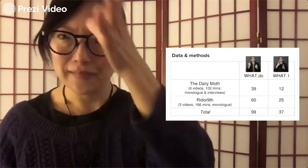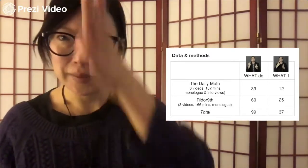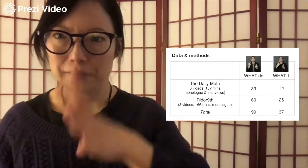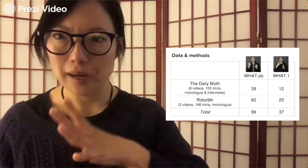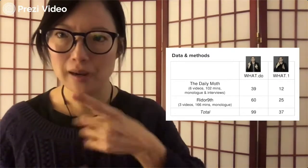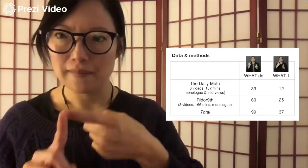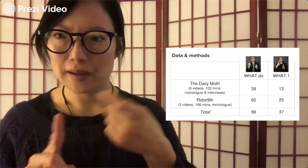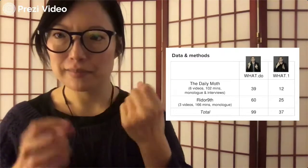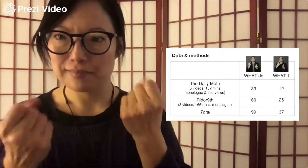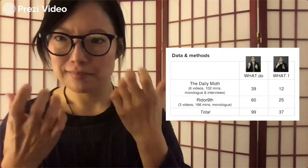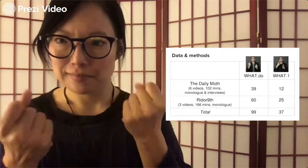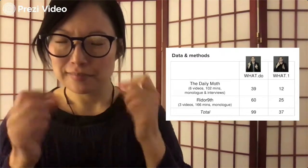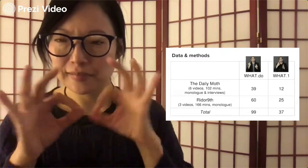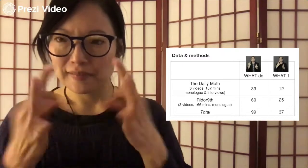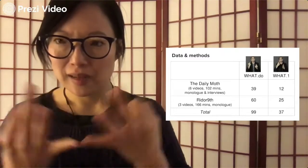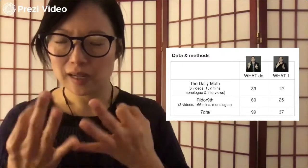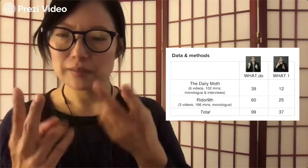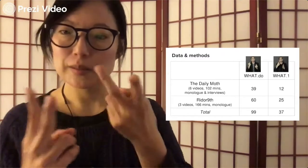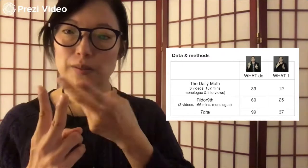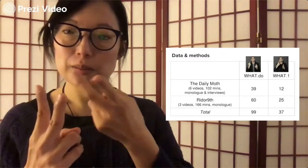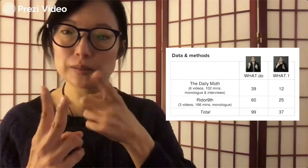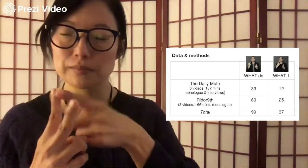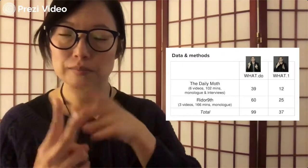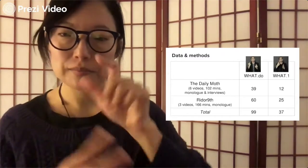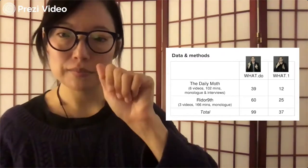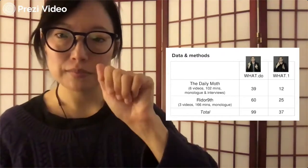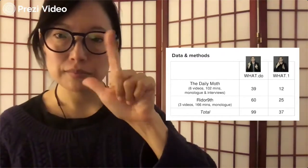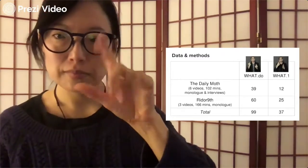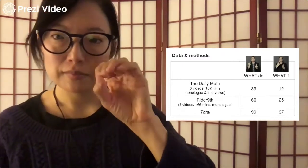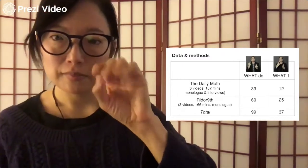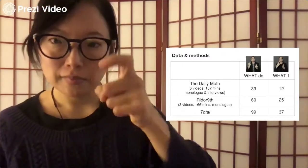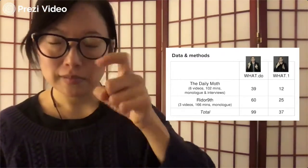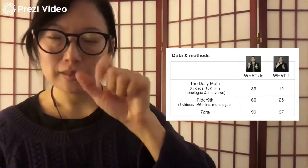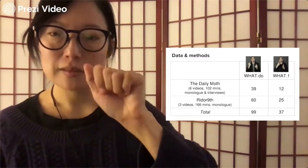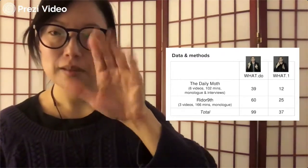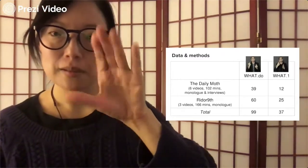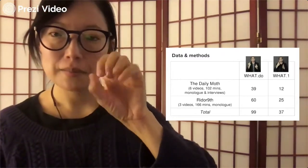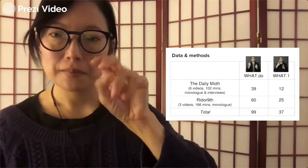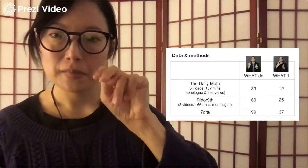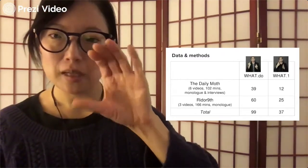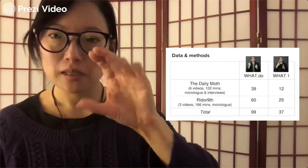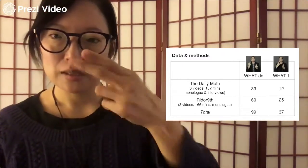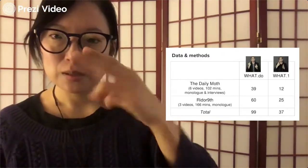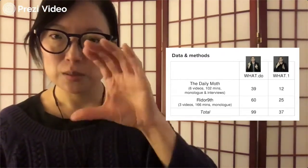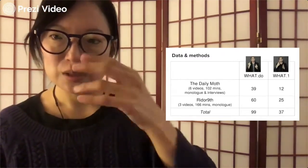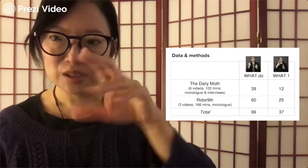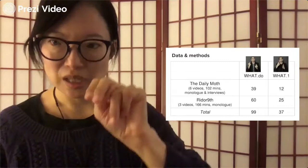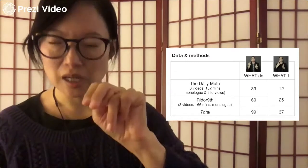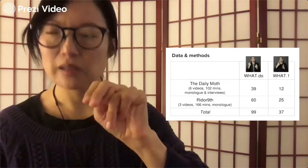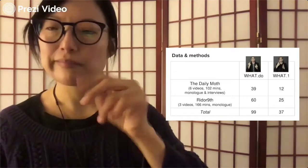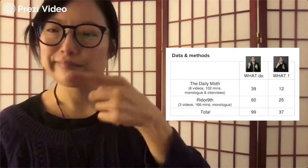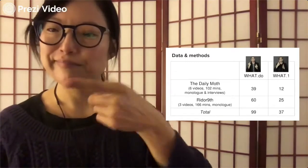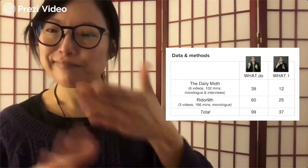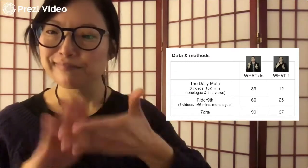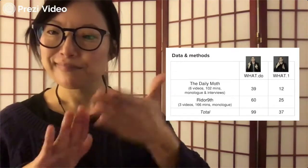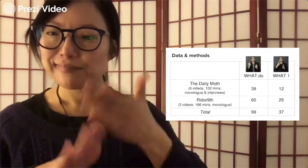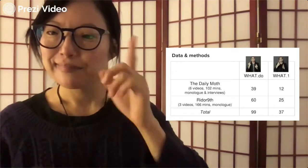white men from Deaf signing families. Alex Abenchuchan, he